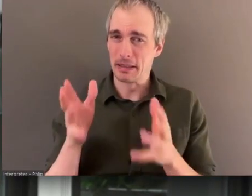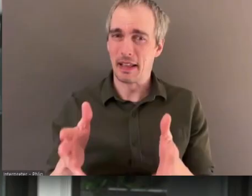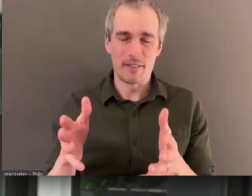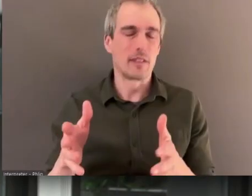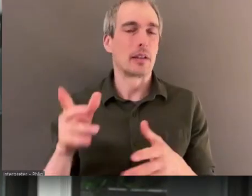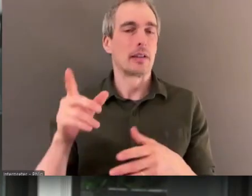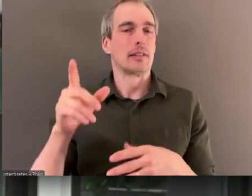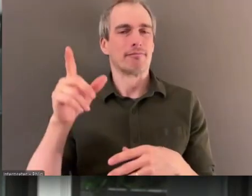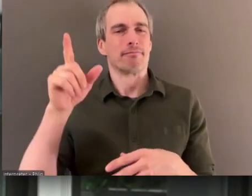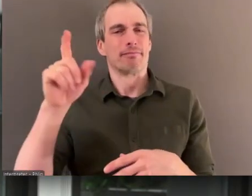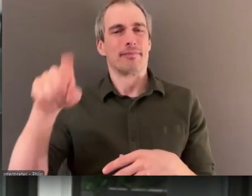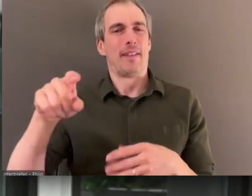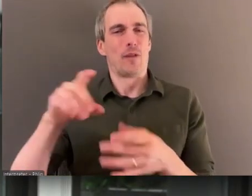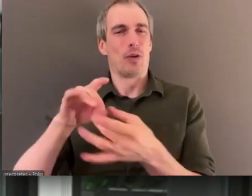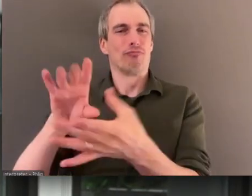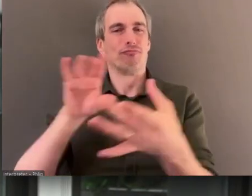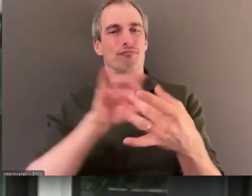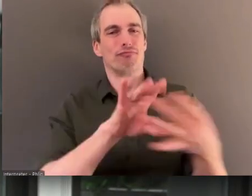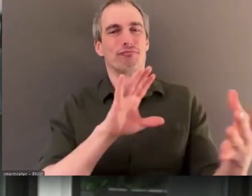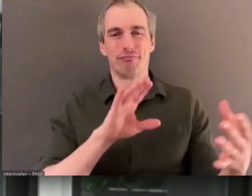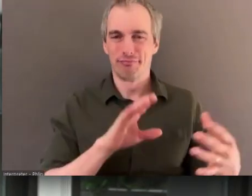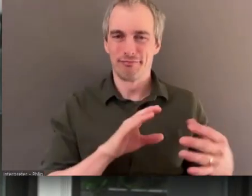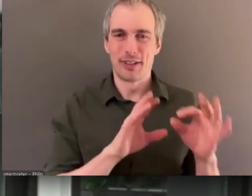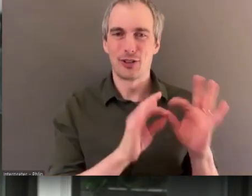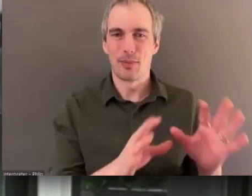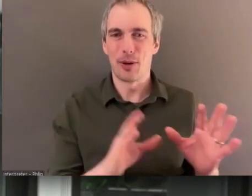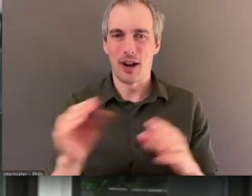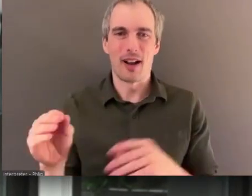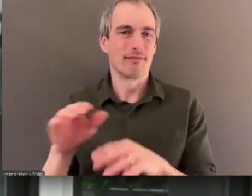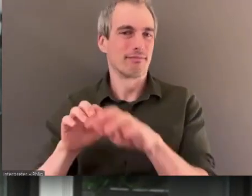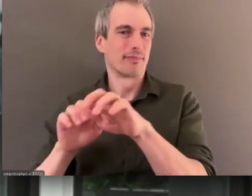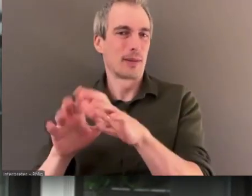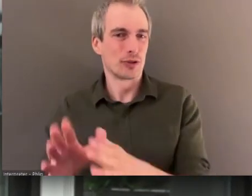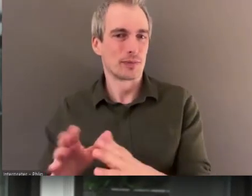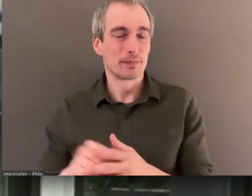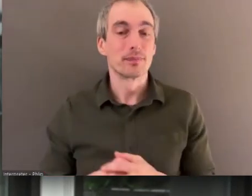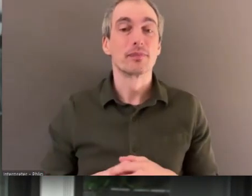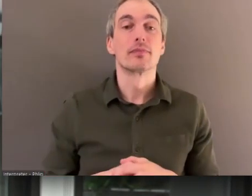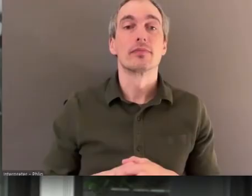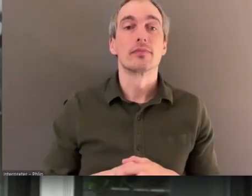So maybe, does anybody feel like they've got a, this is always risky, anybody feel like they've